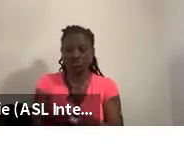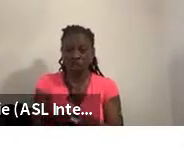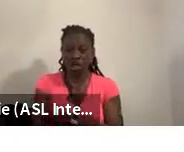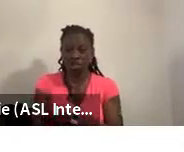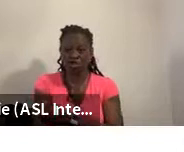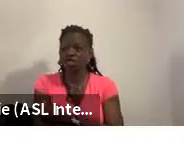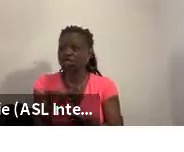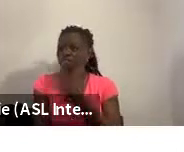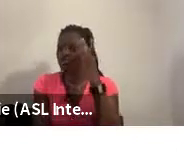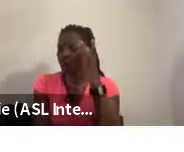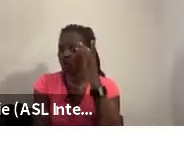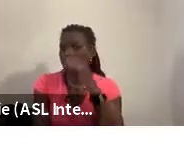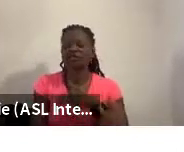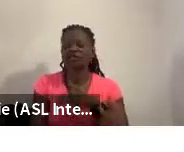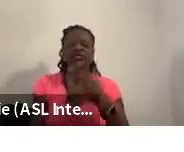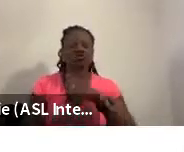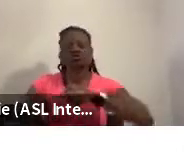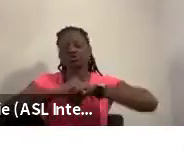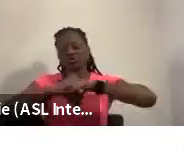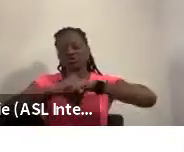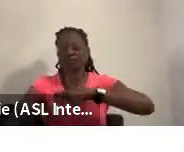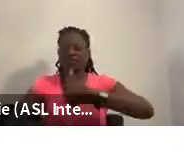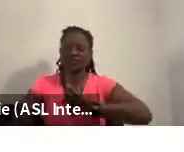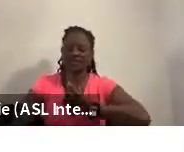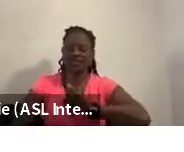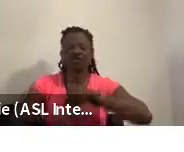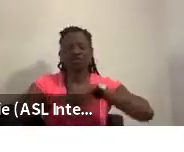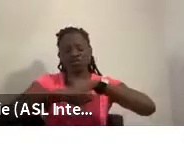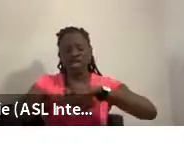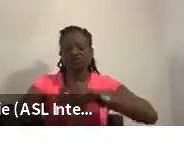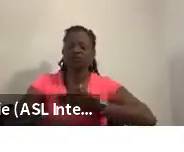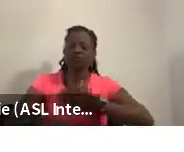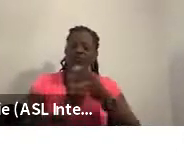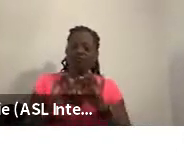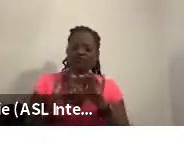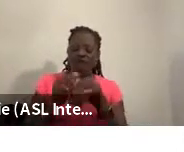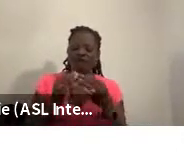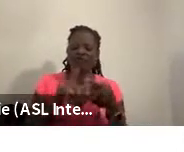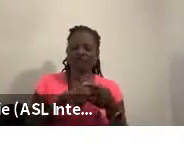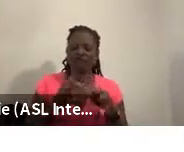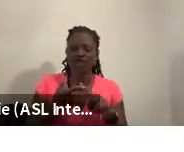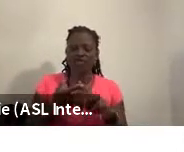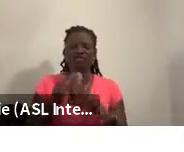were protect myself, protect my family and friends, community,